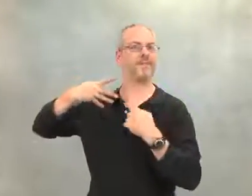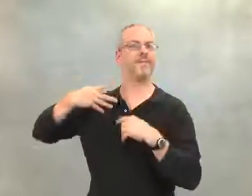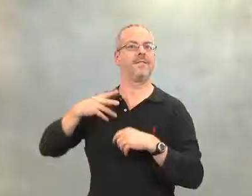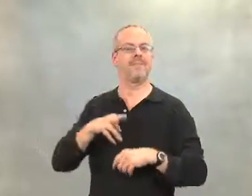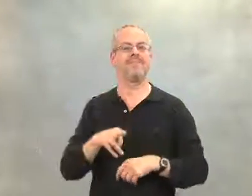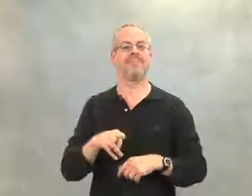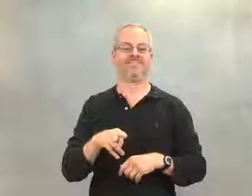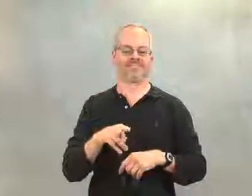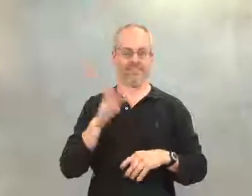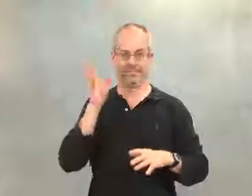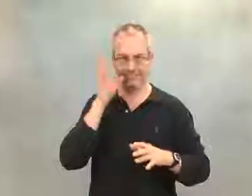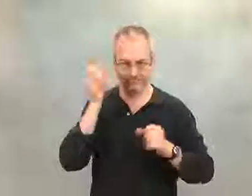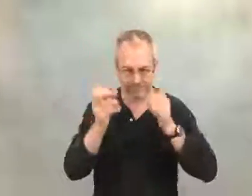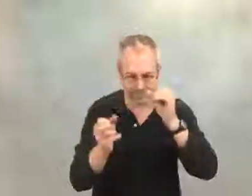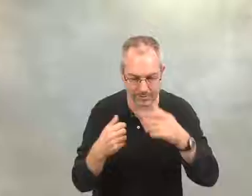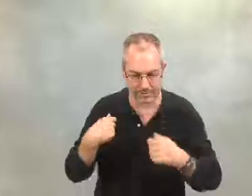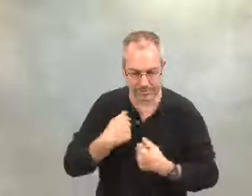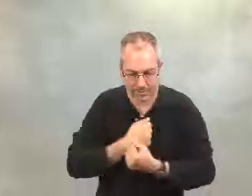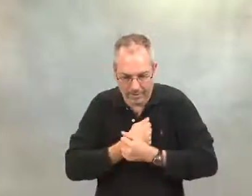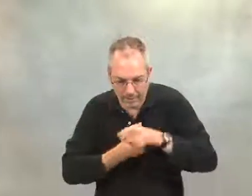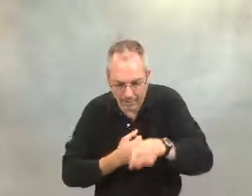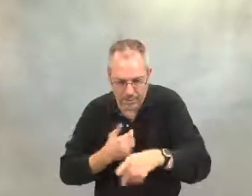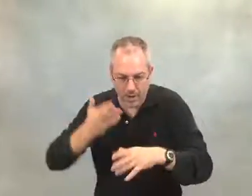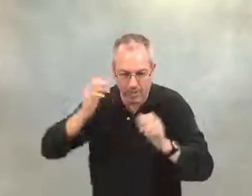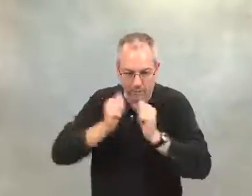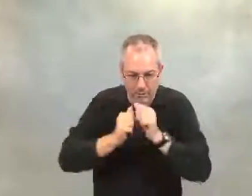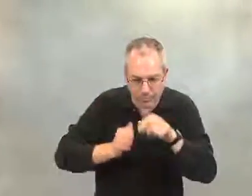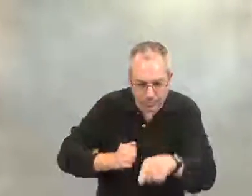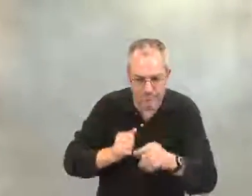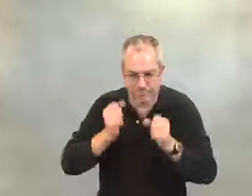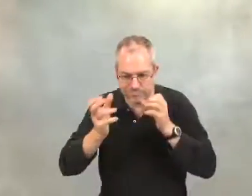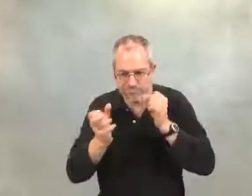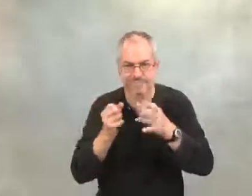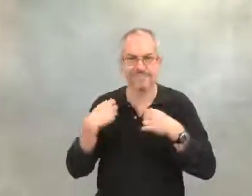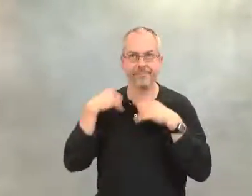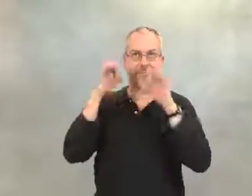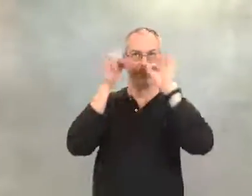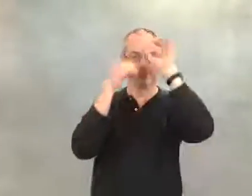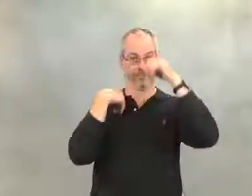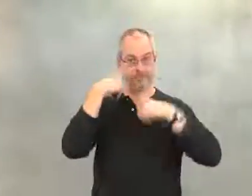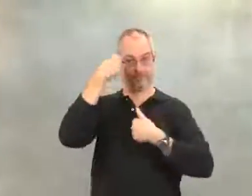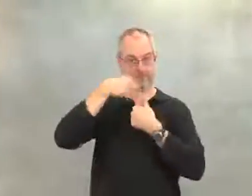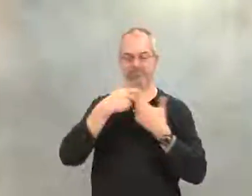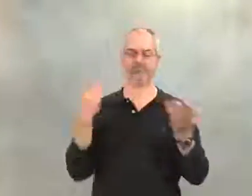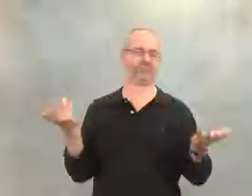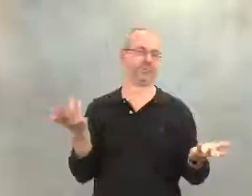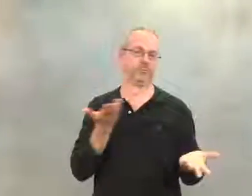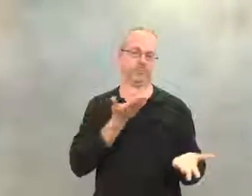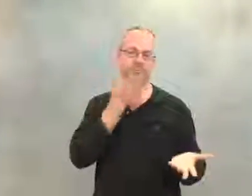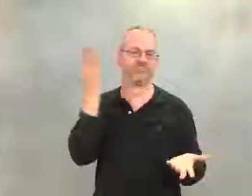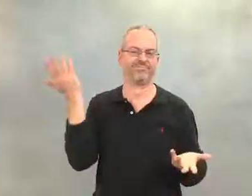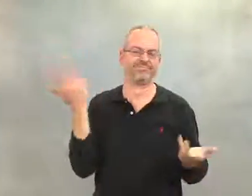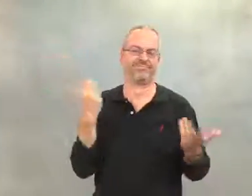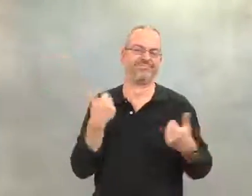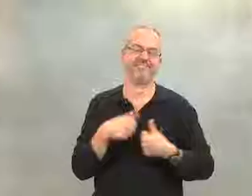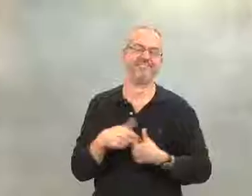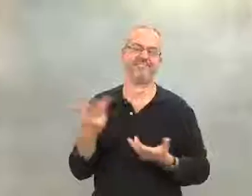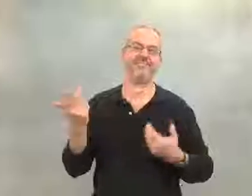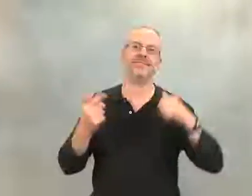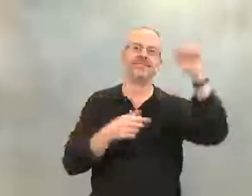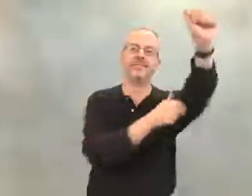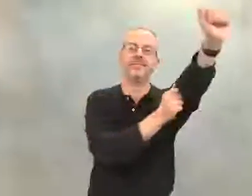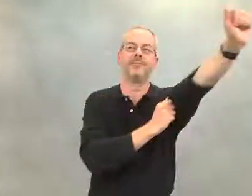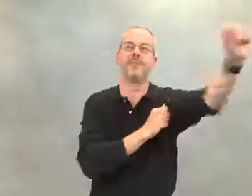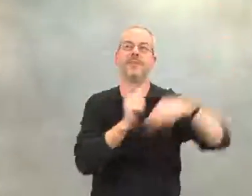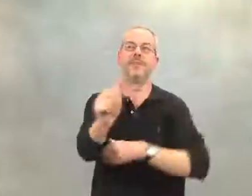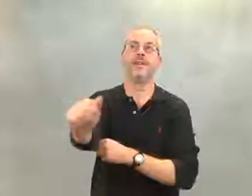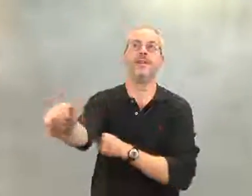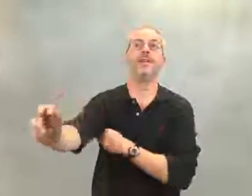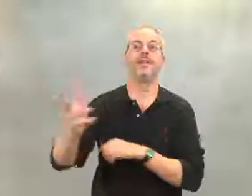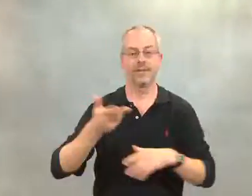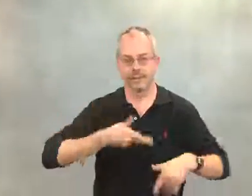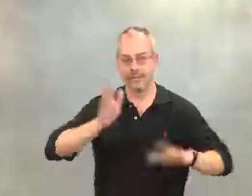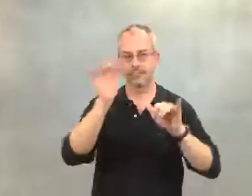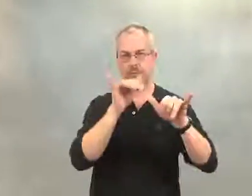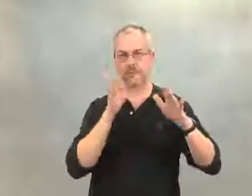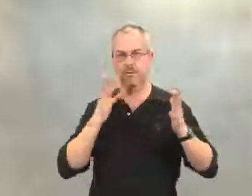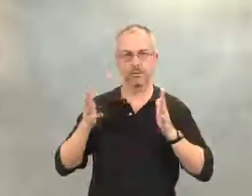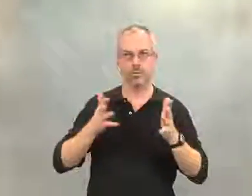They signed to me, "I love you, God be with you." I don't remember any of it.